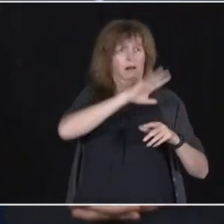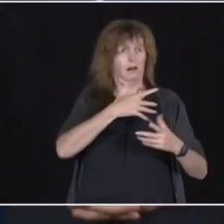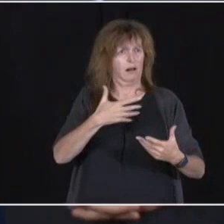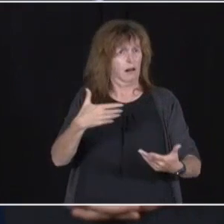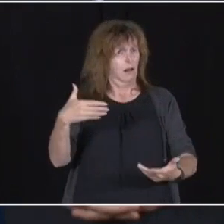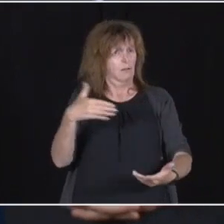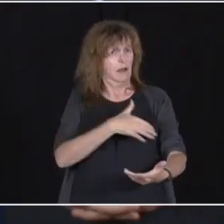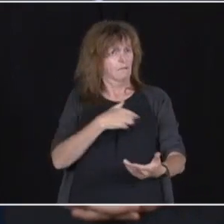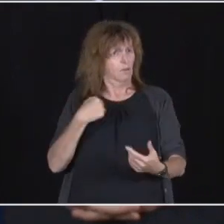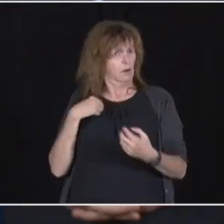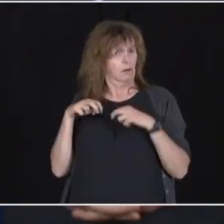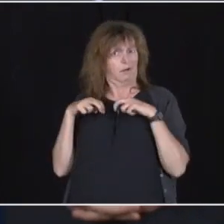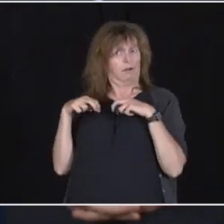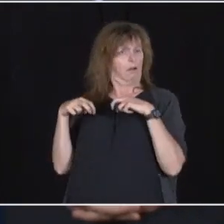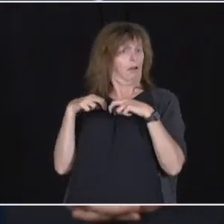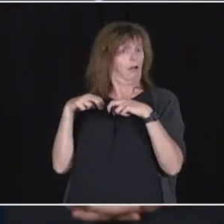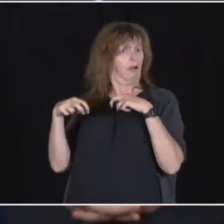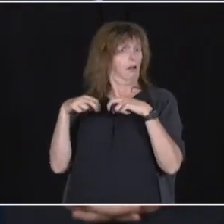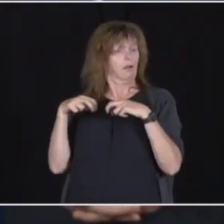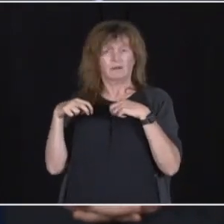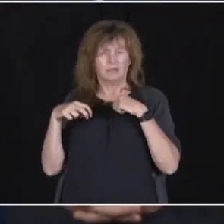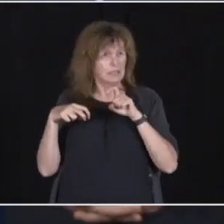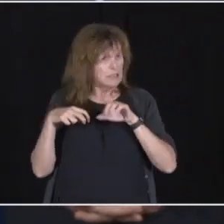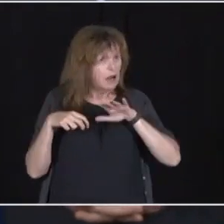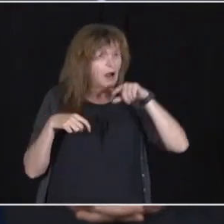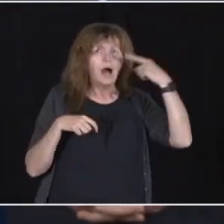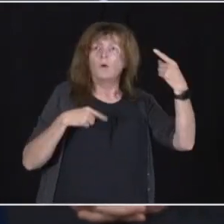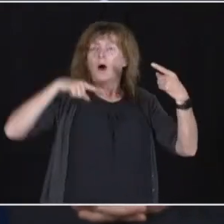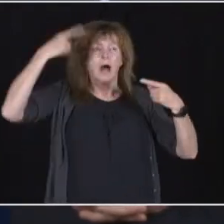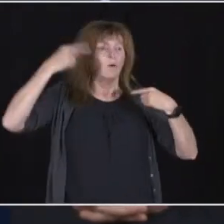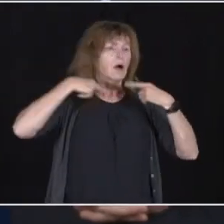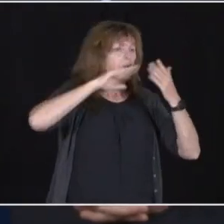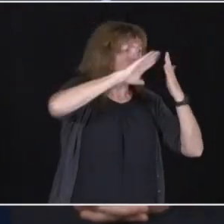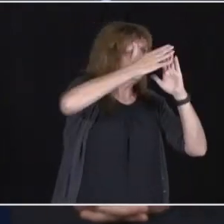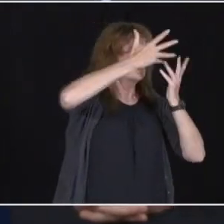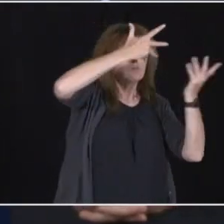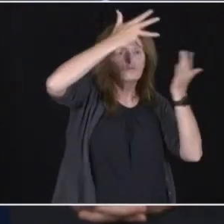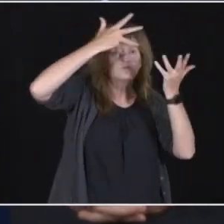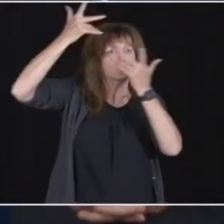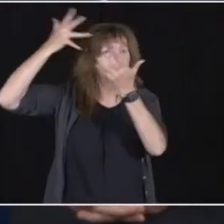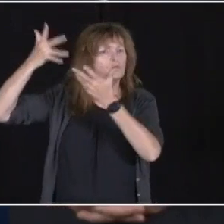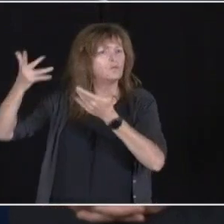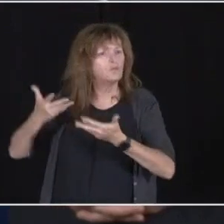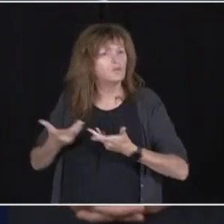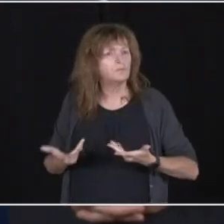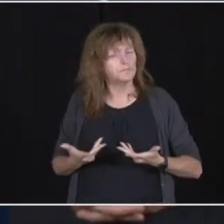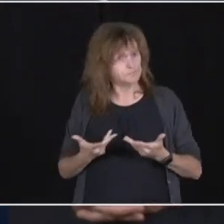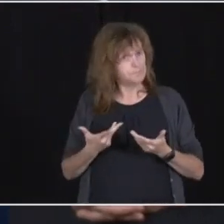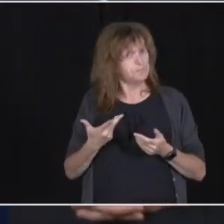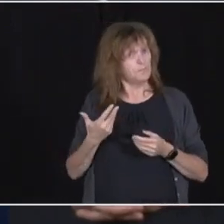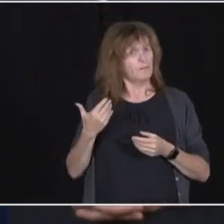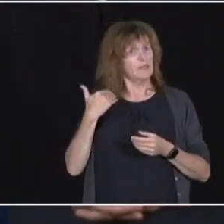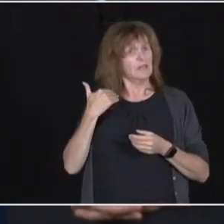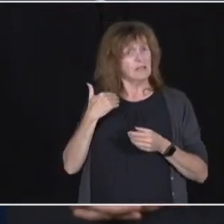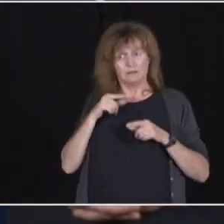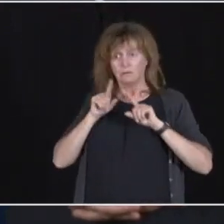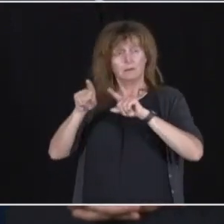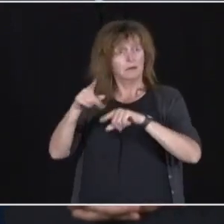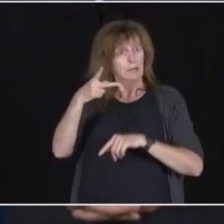here. And just talk to the people down here, that is just wrong. We represent the people. The people are the power.